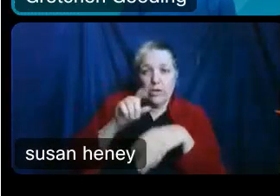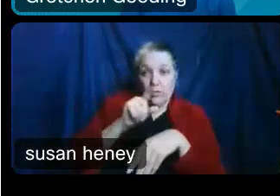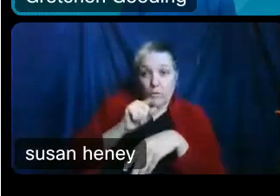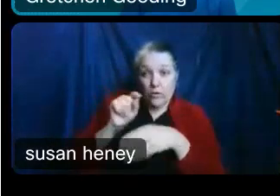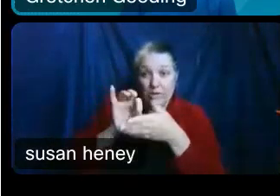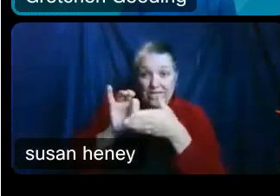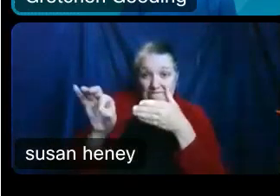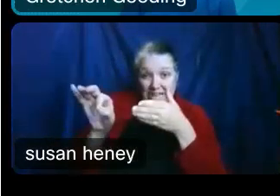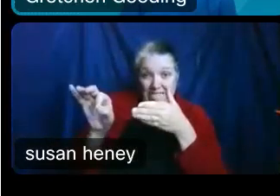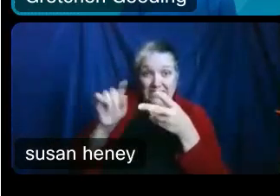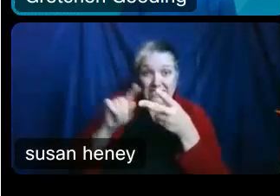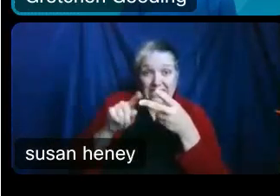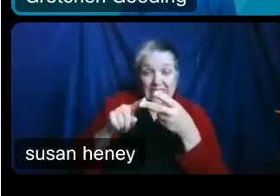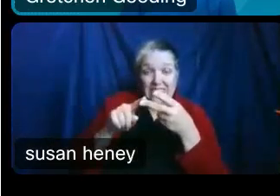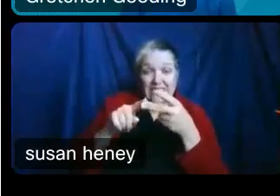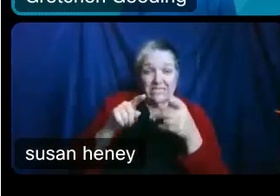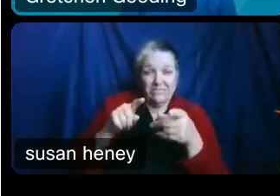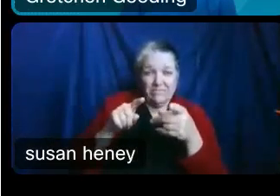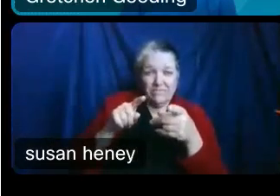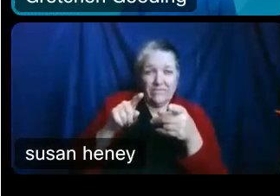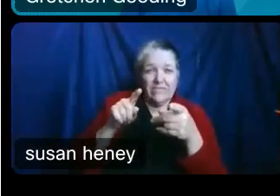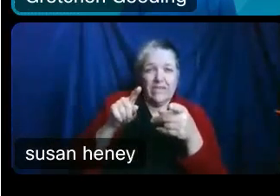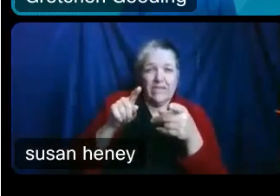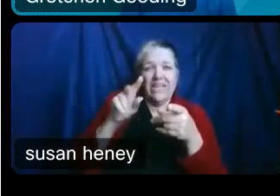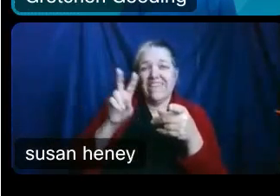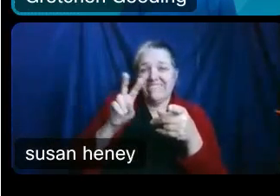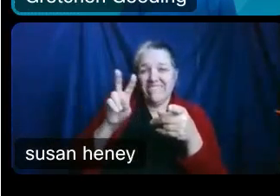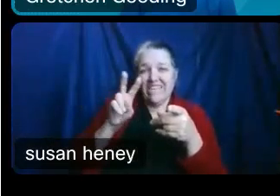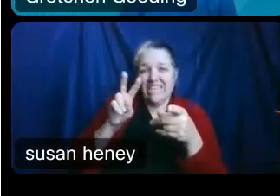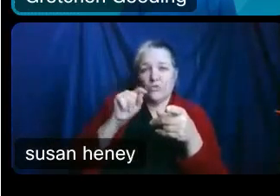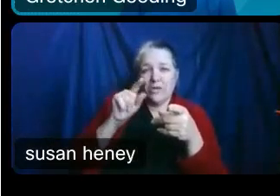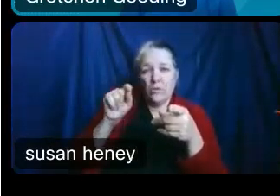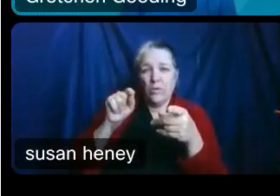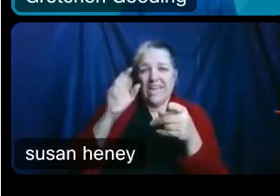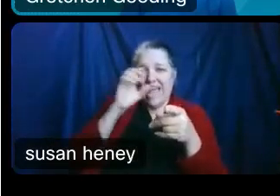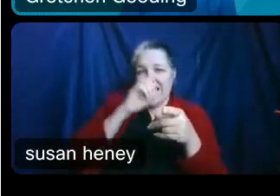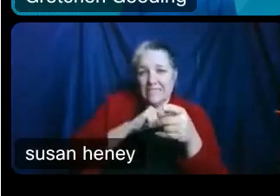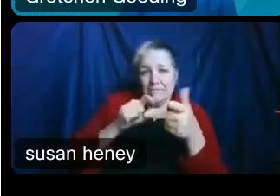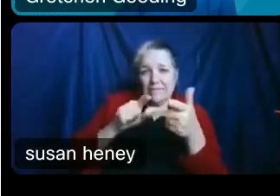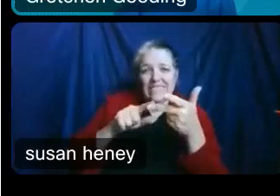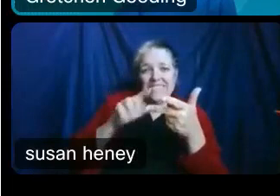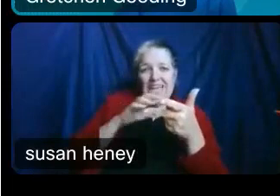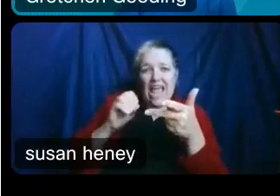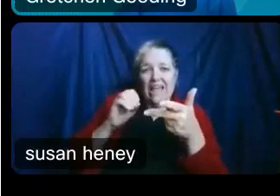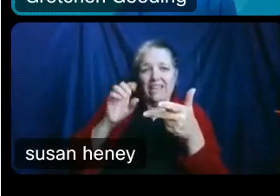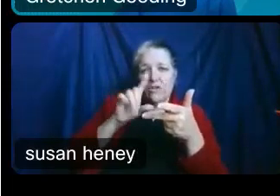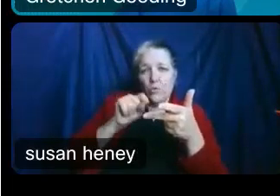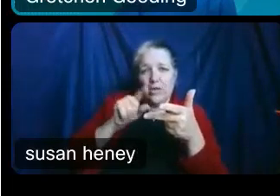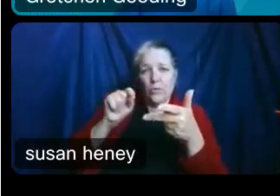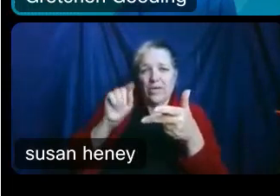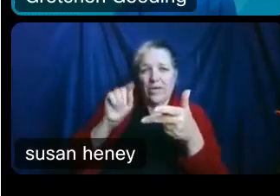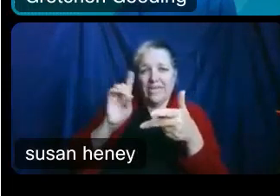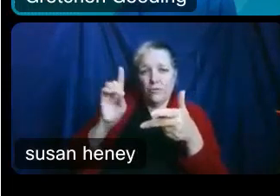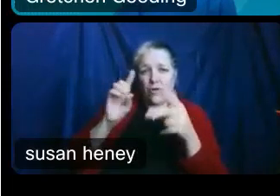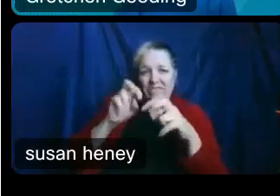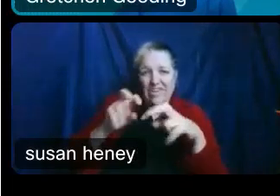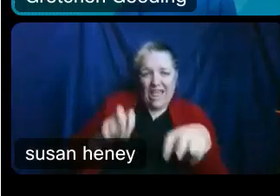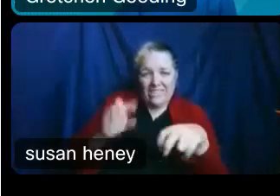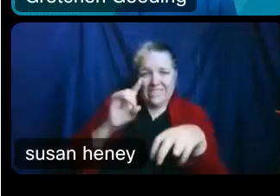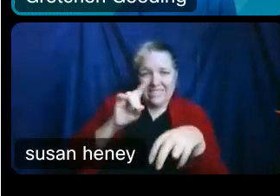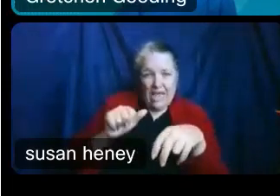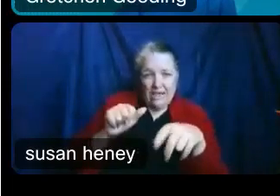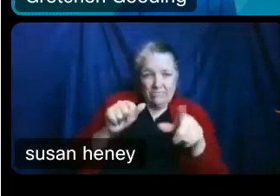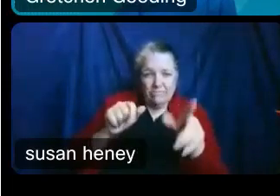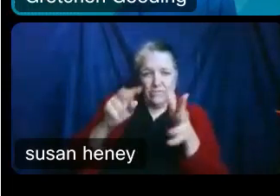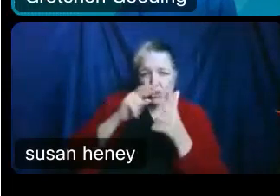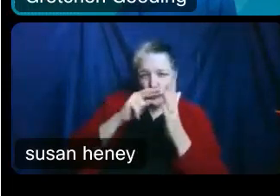vintage 2020 population estimates and the 2020 demographic analysis. One change from